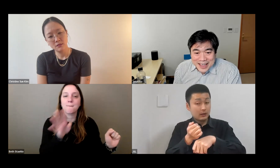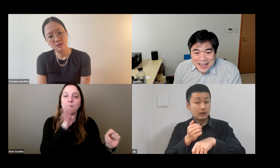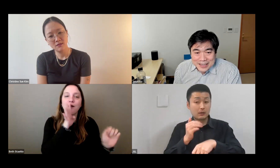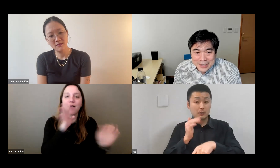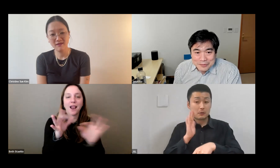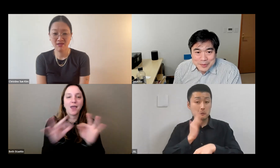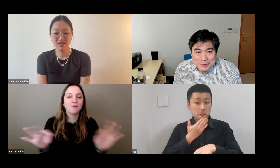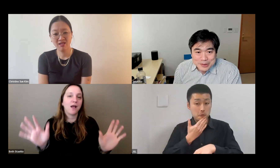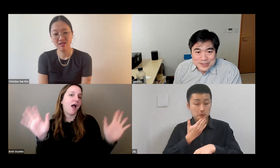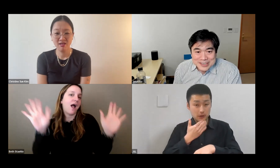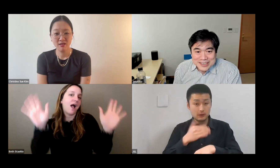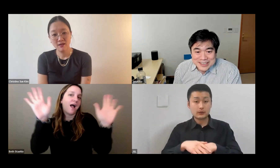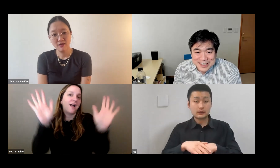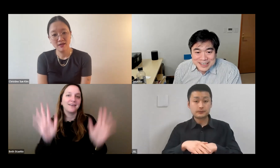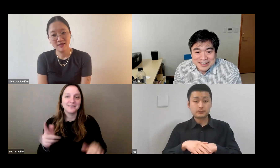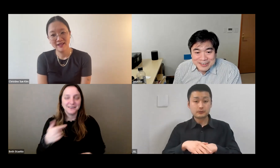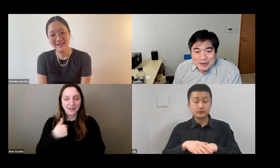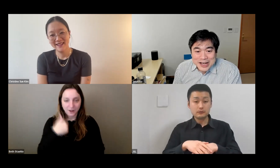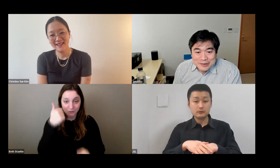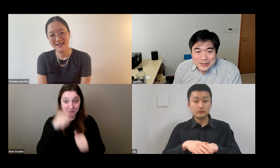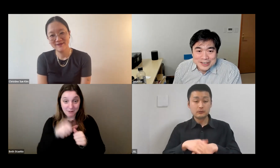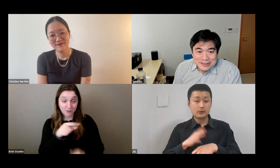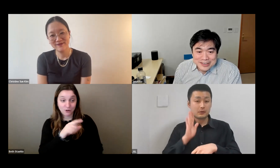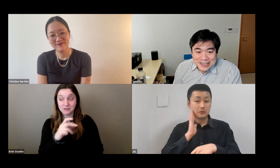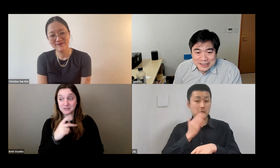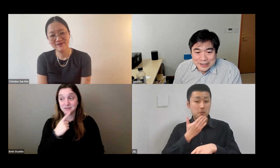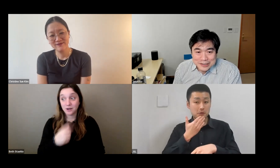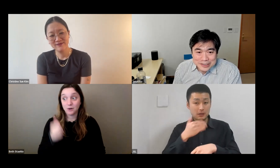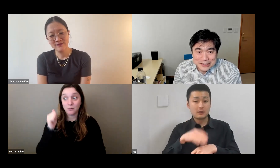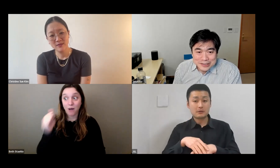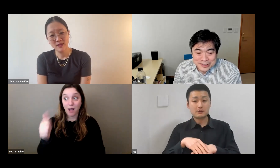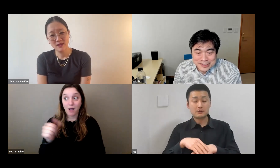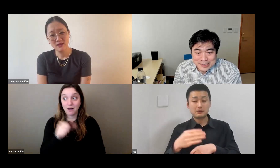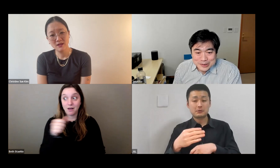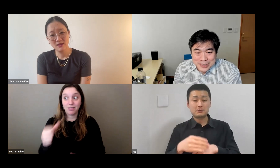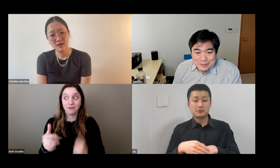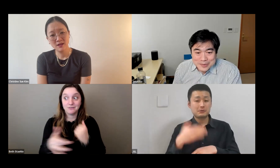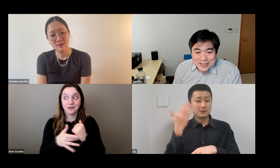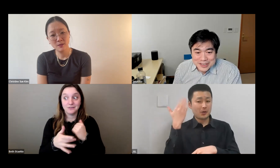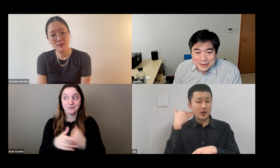And I remember Christine saying, “Wow, another technology to let me hear